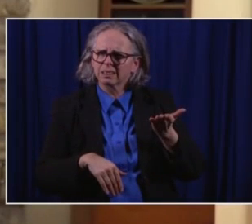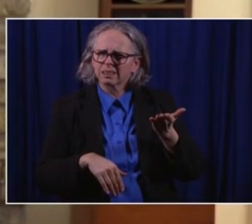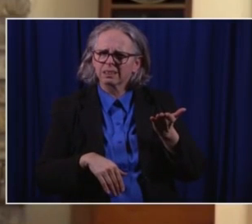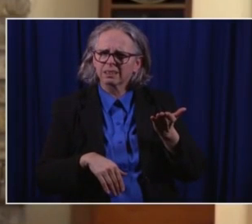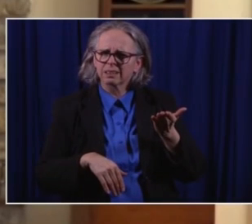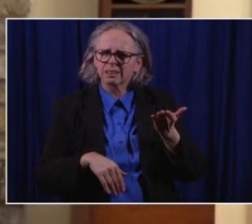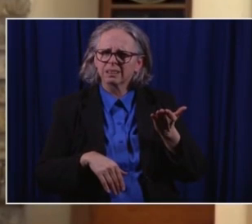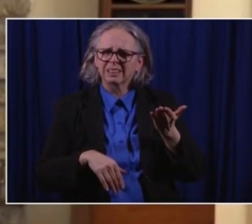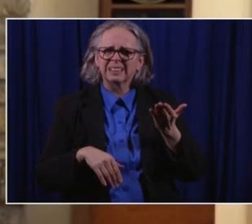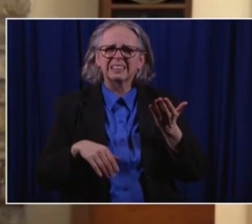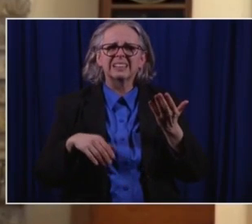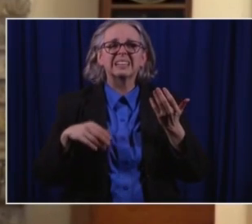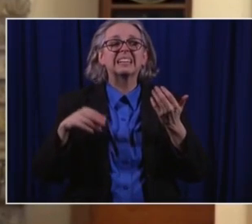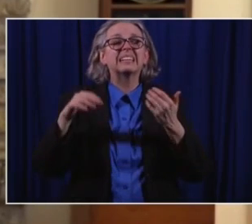since April. Well Hiles